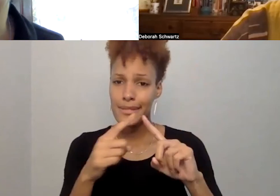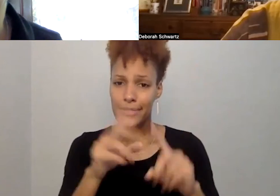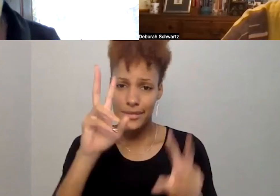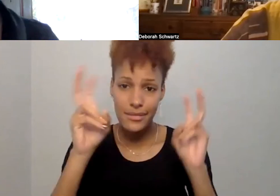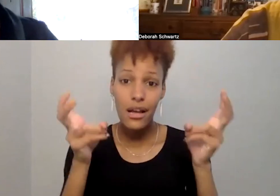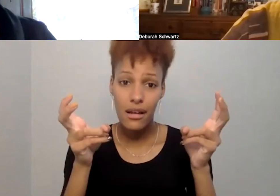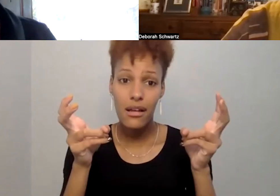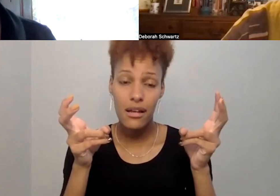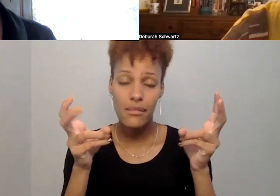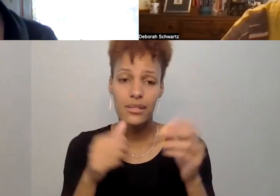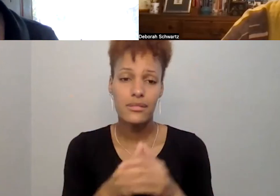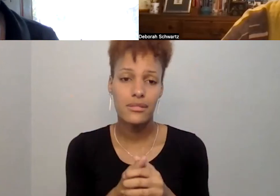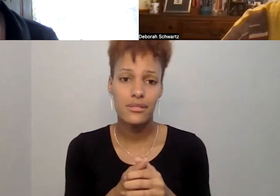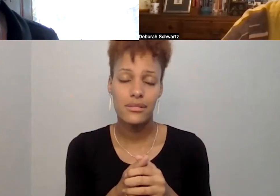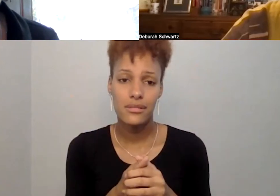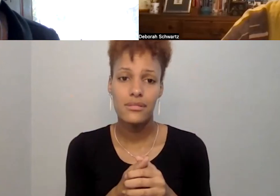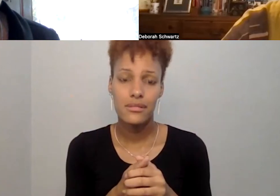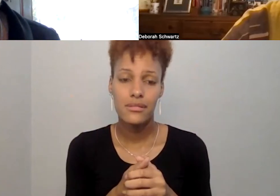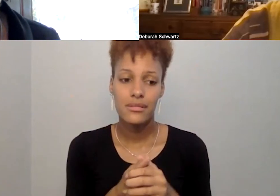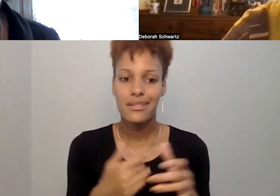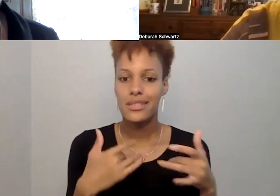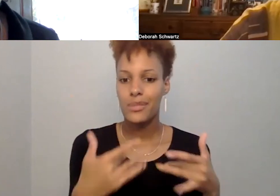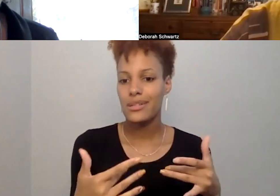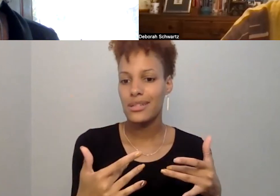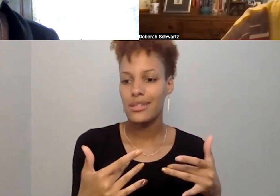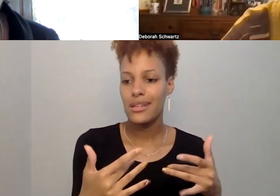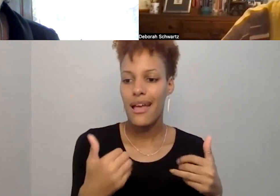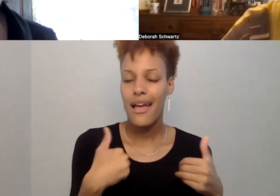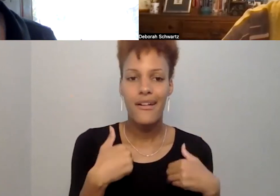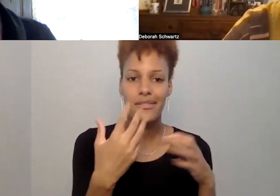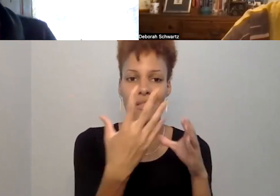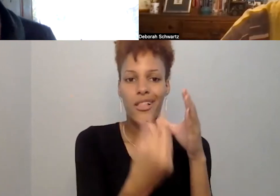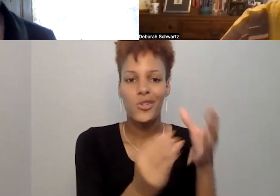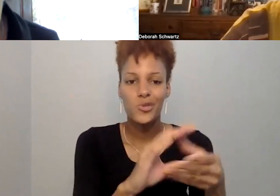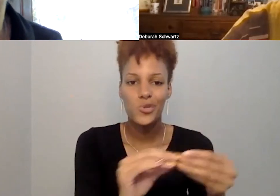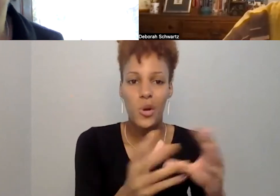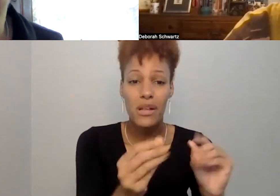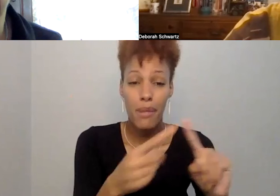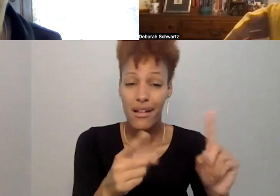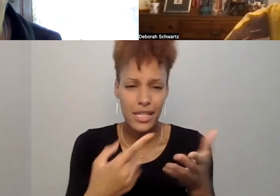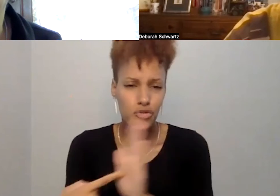of this, kind of lost- these lost stories to bring them to light. And I think that they have a really